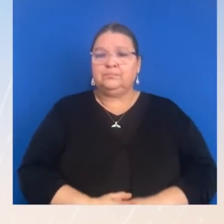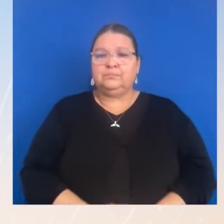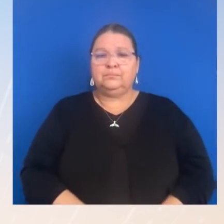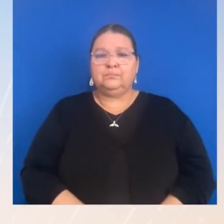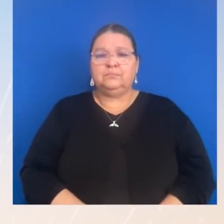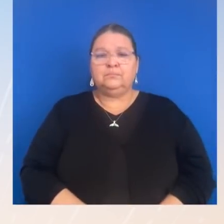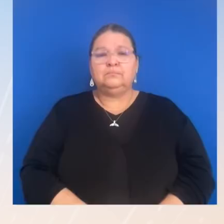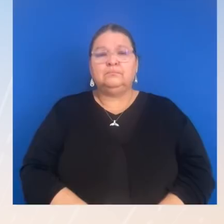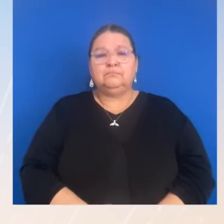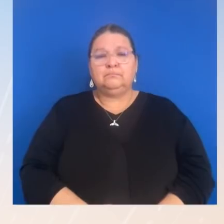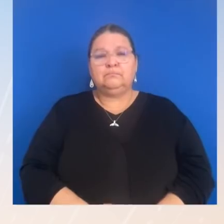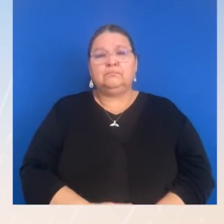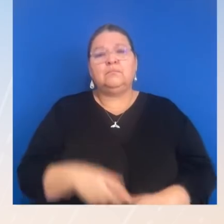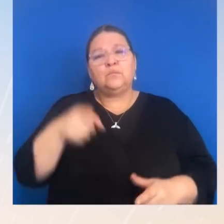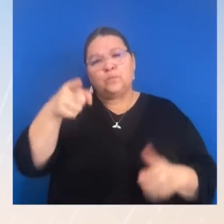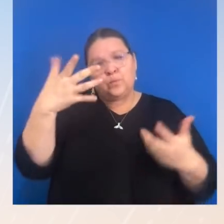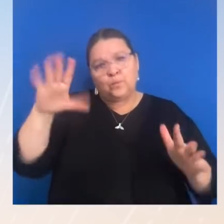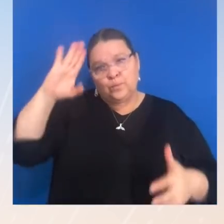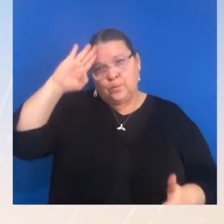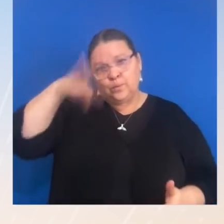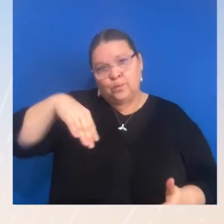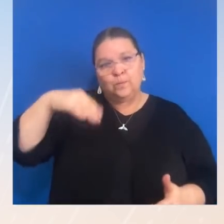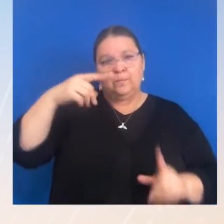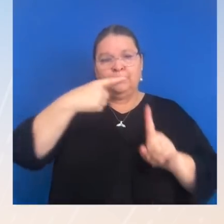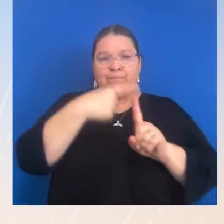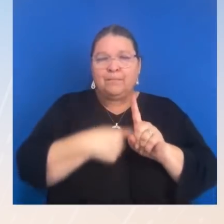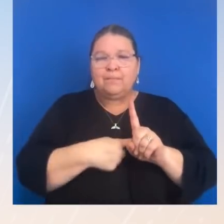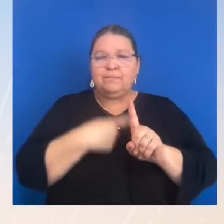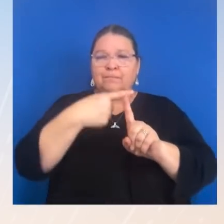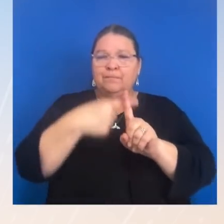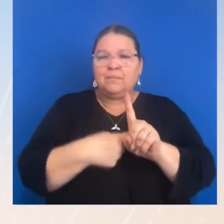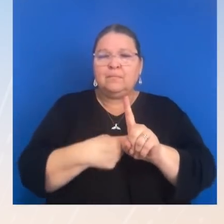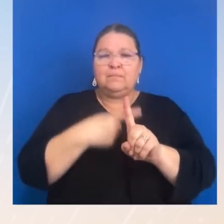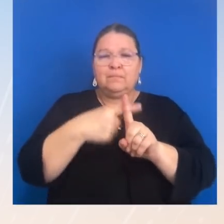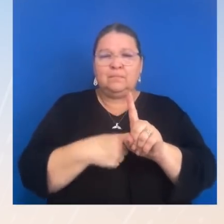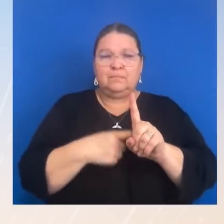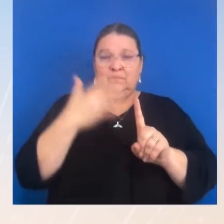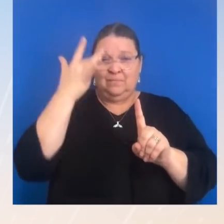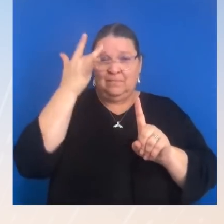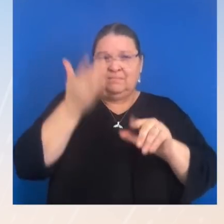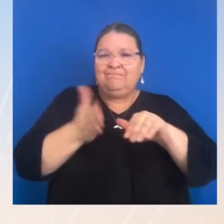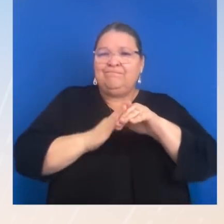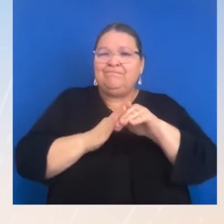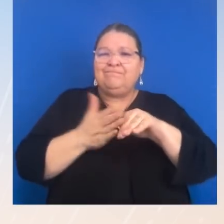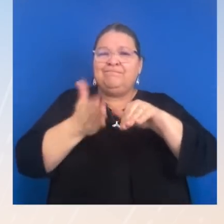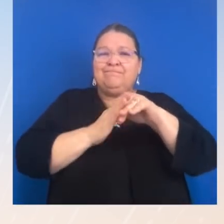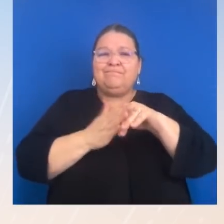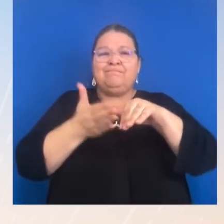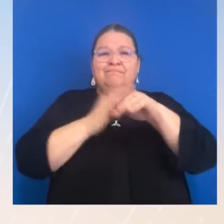these monthly numbers were from energy prices. And we have seen the ener- -- the increase, you know,